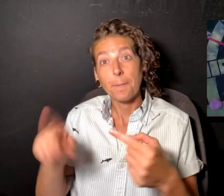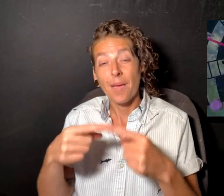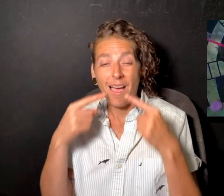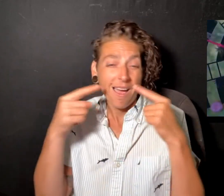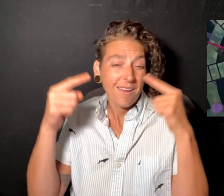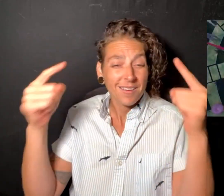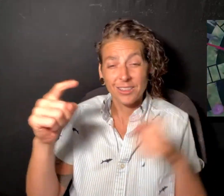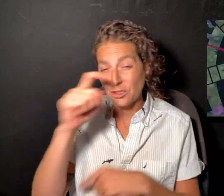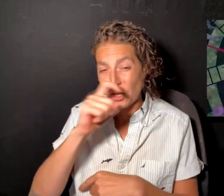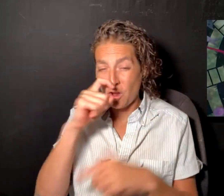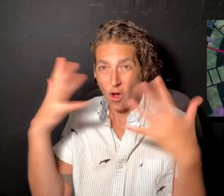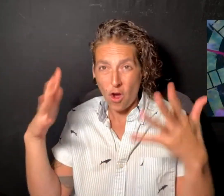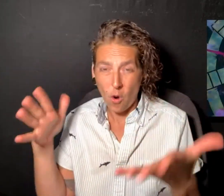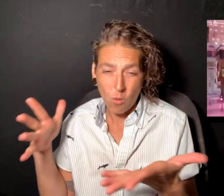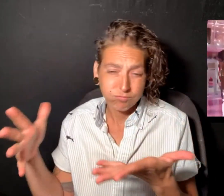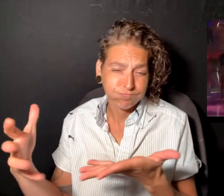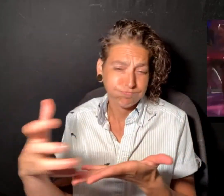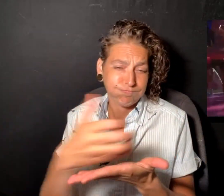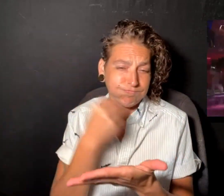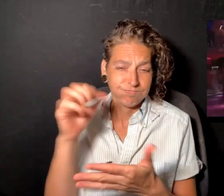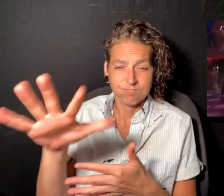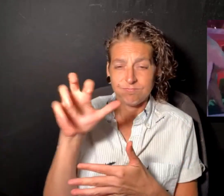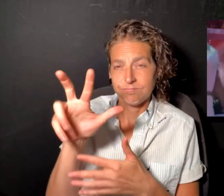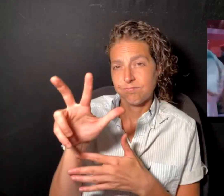the film about the iconic doll has made more than